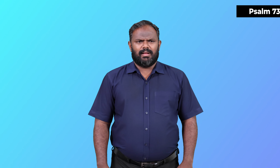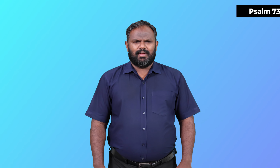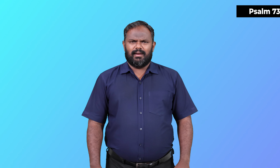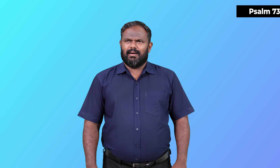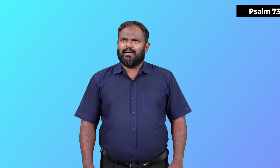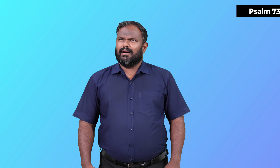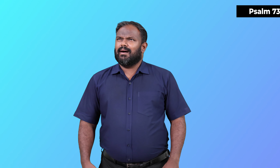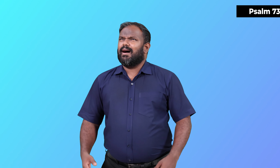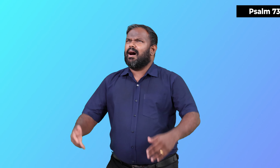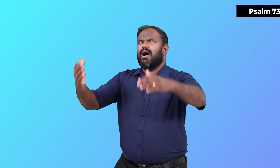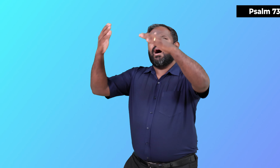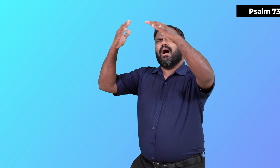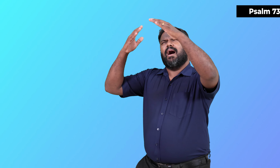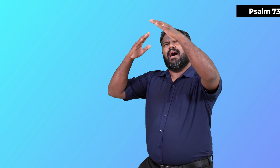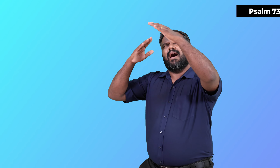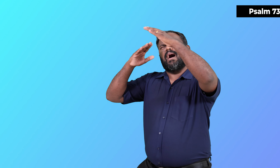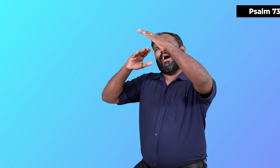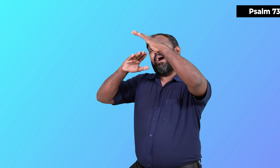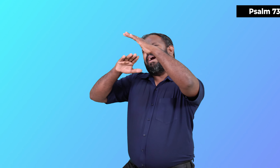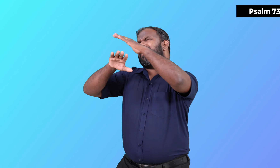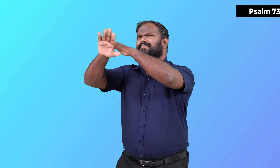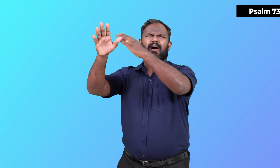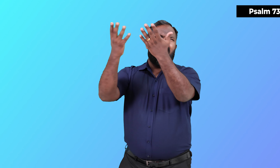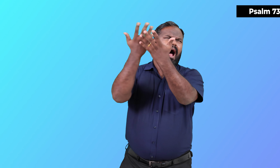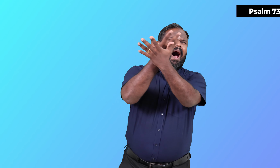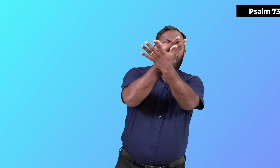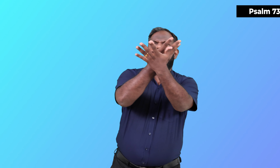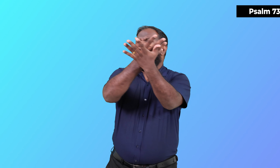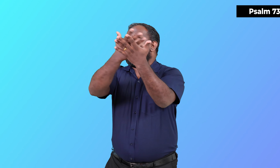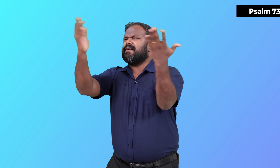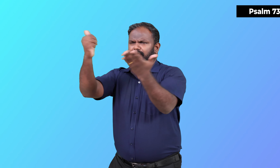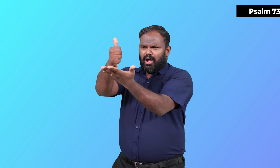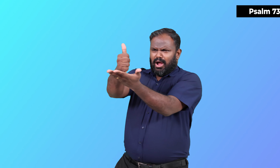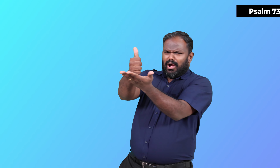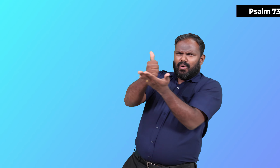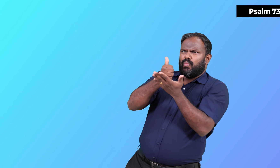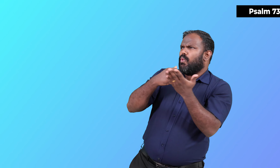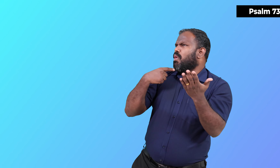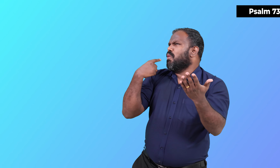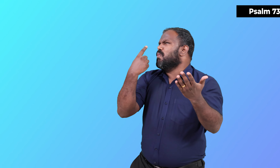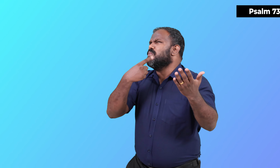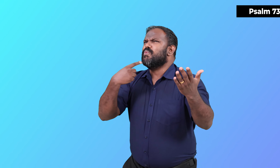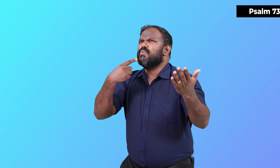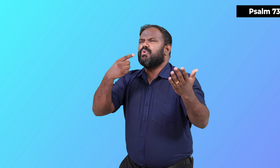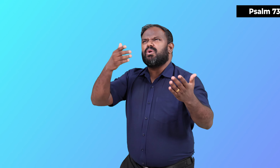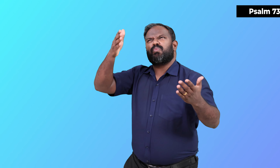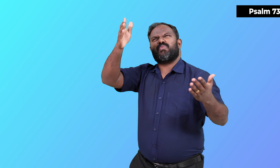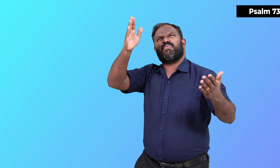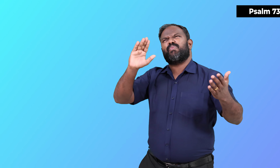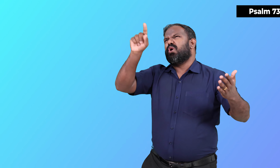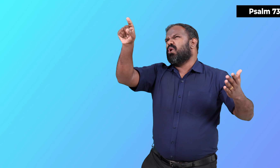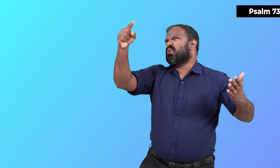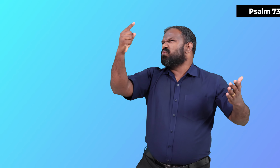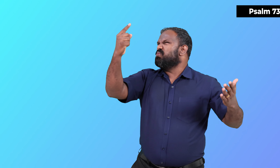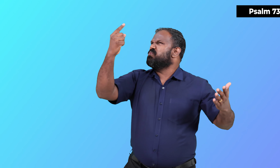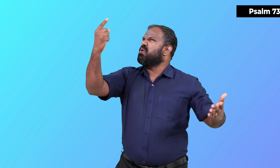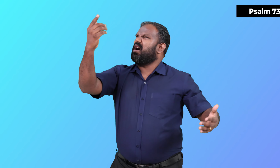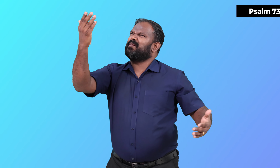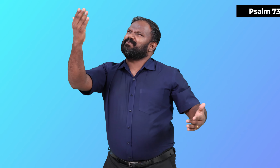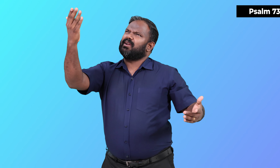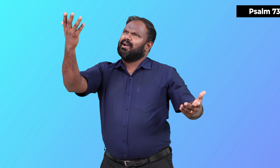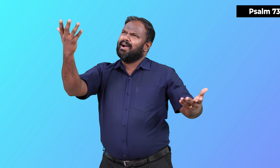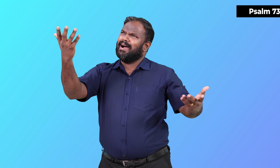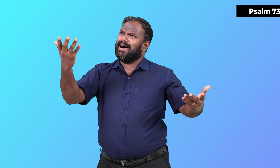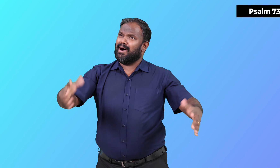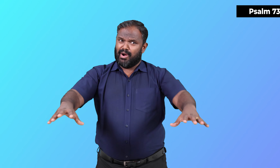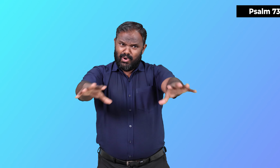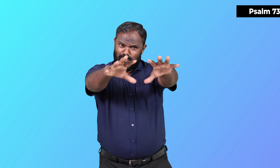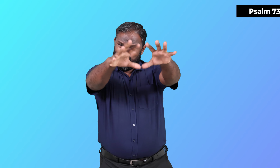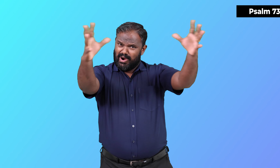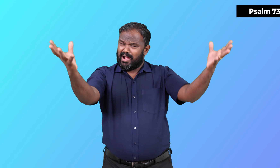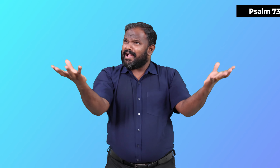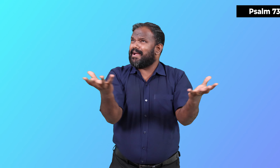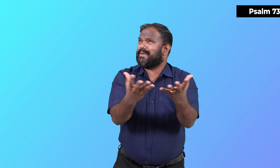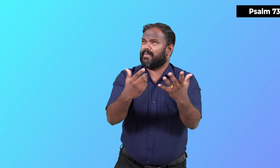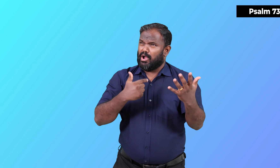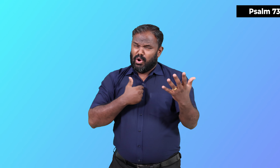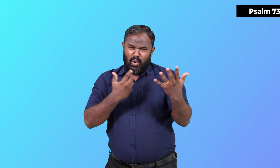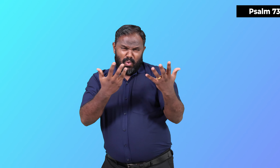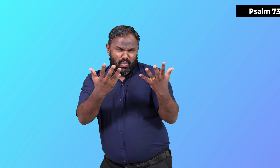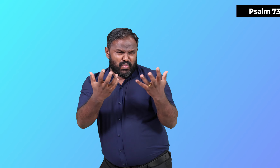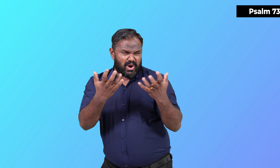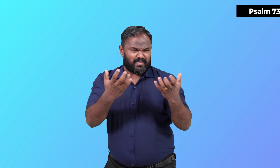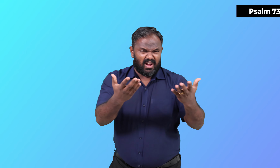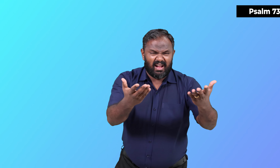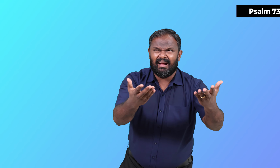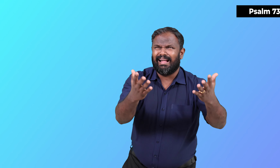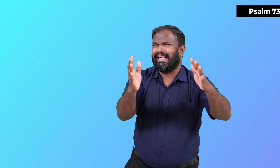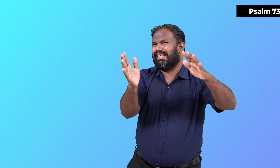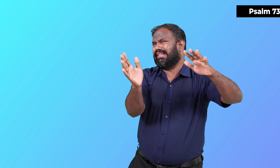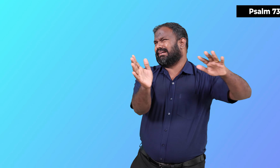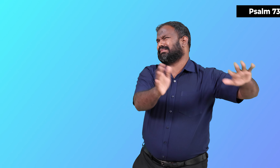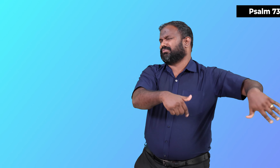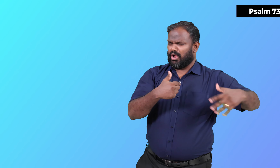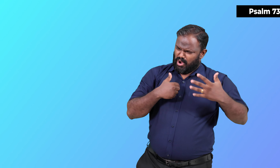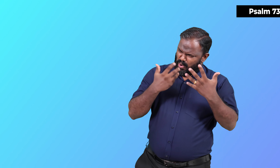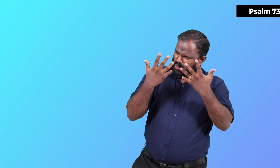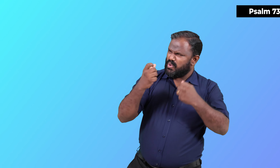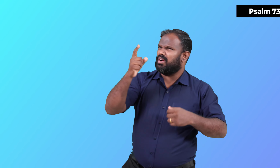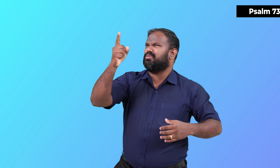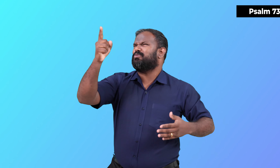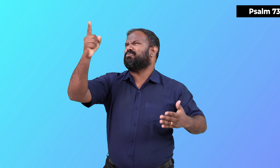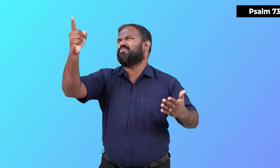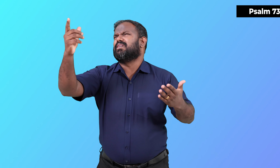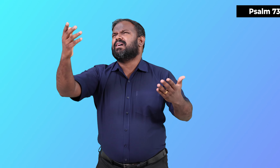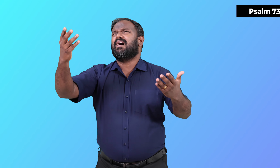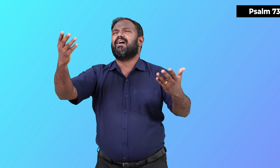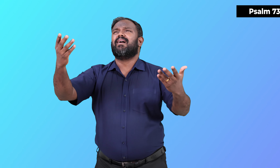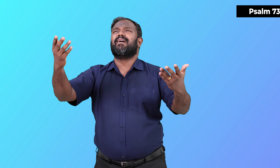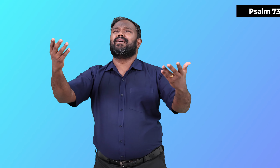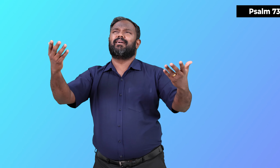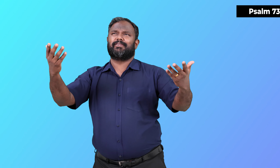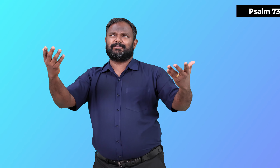In heaven, God, I have only you. If I am with you, what on earth could I want?